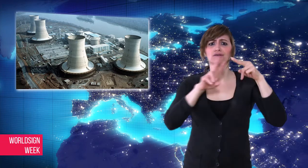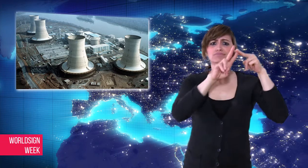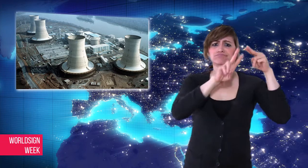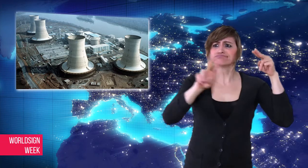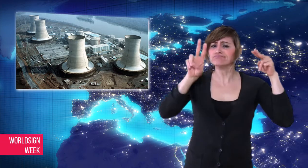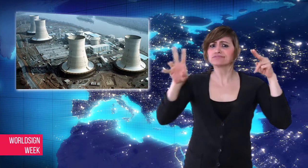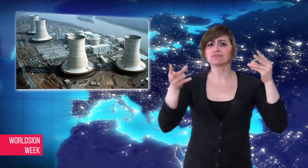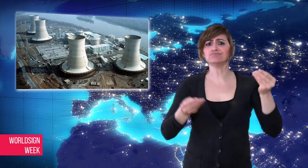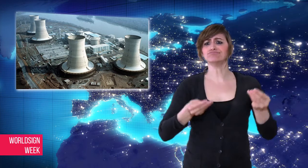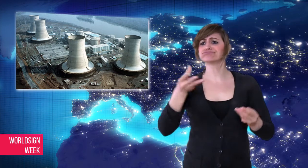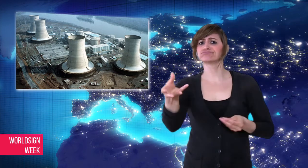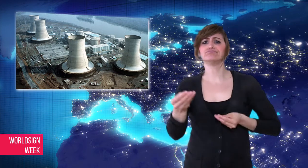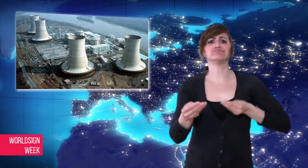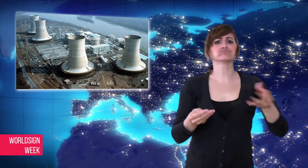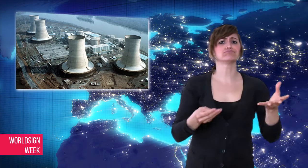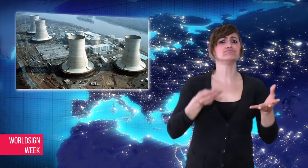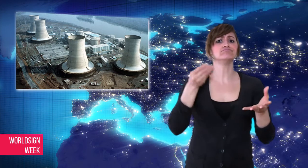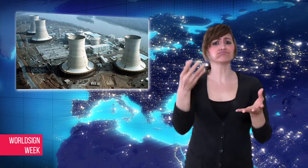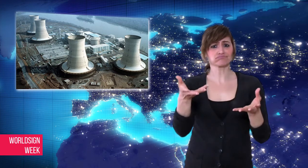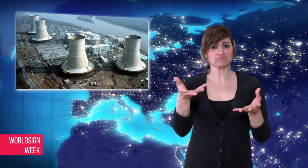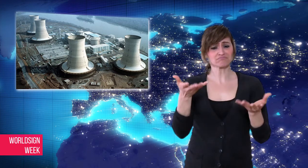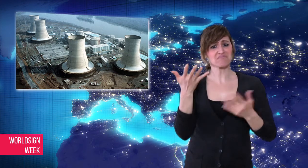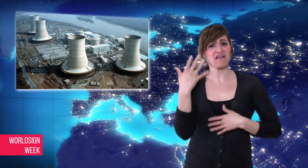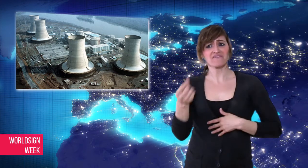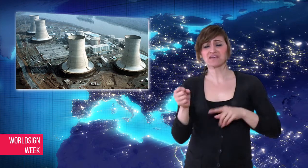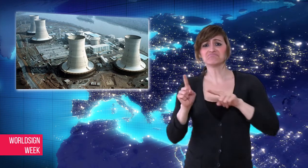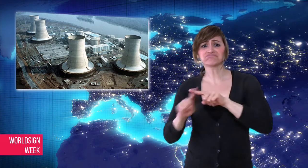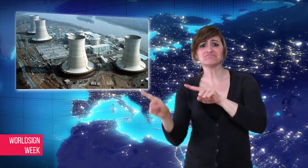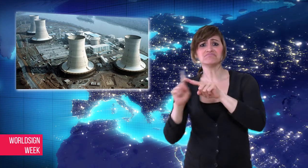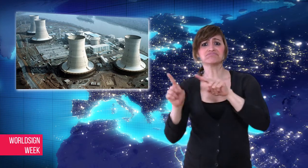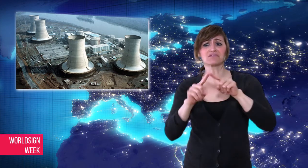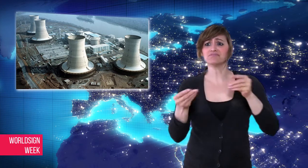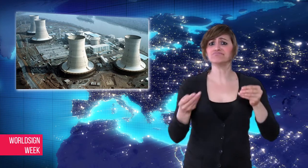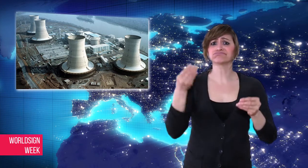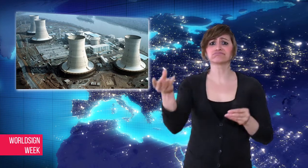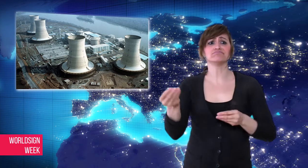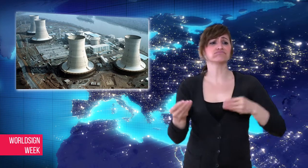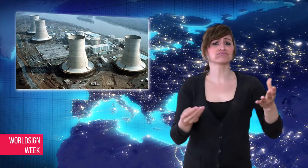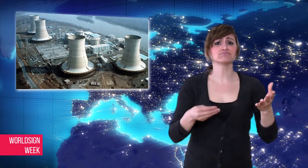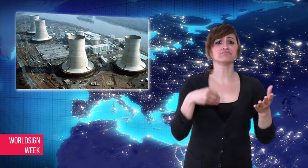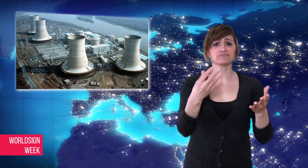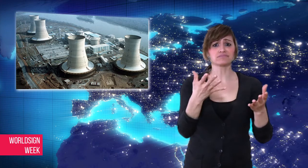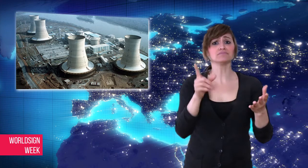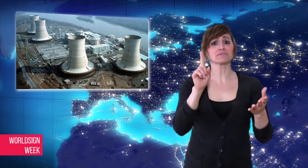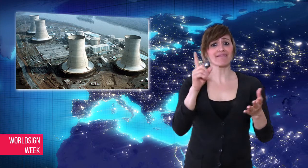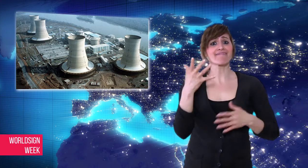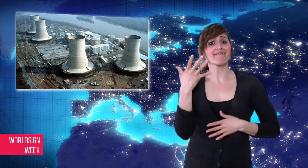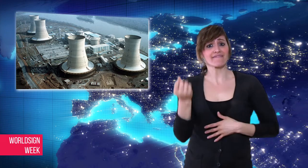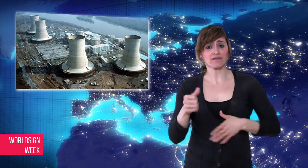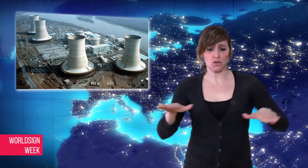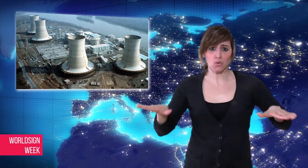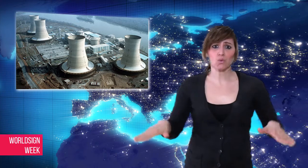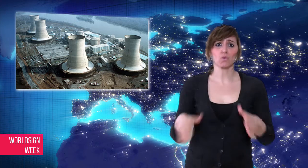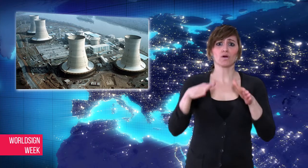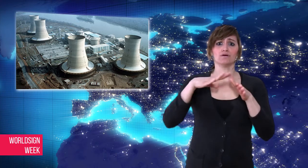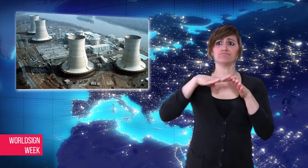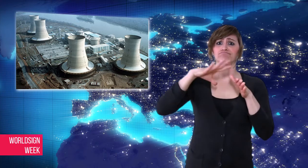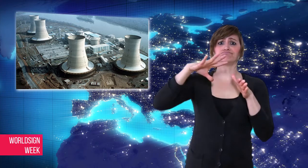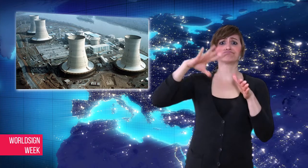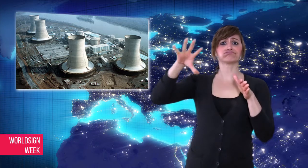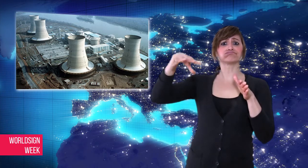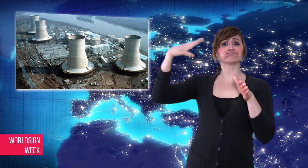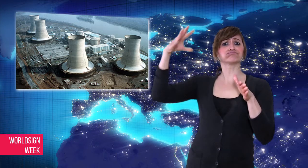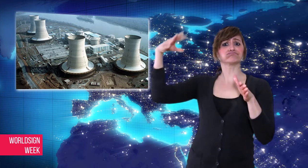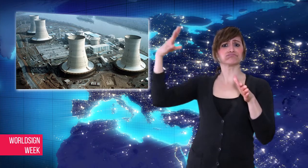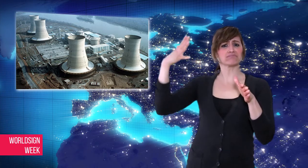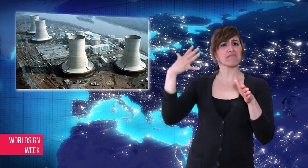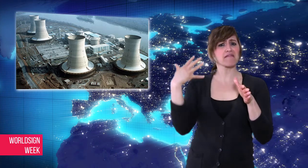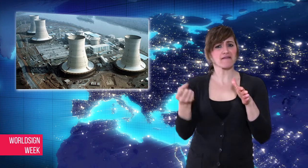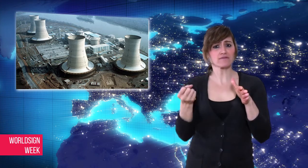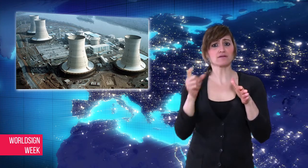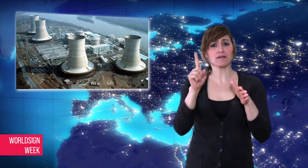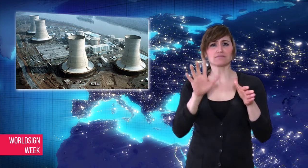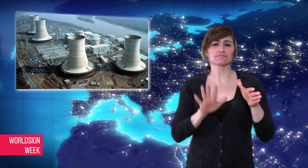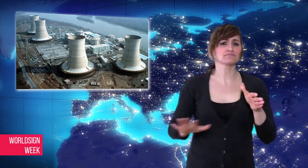As of 2017, there are nuclear reactors